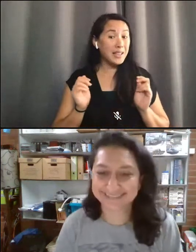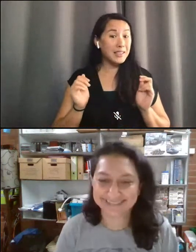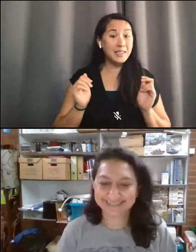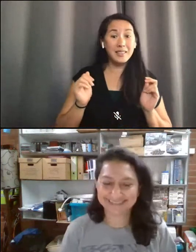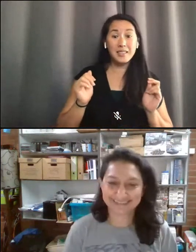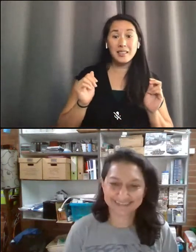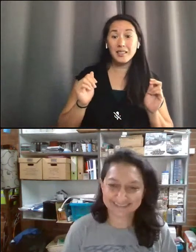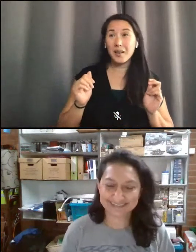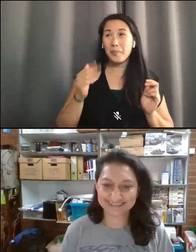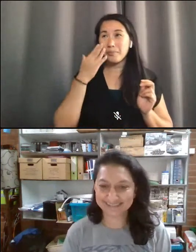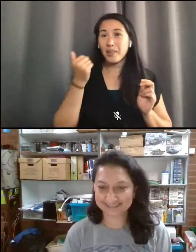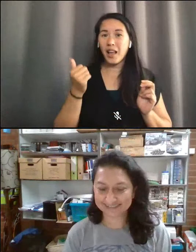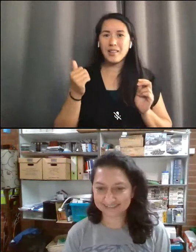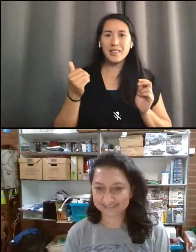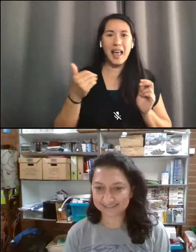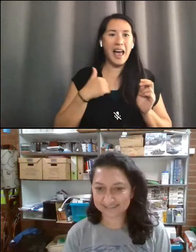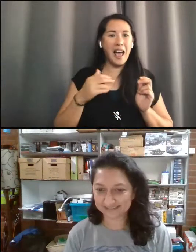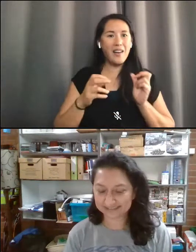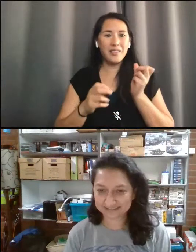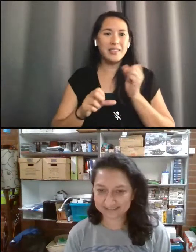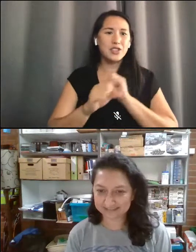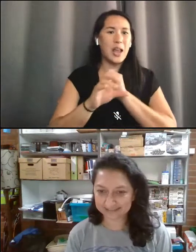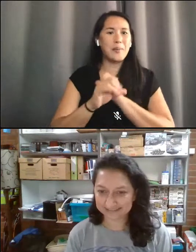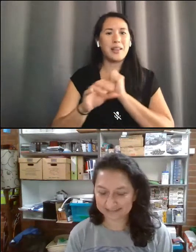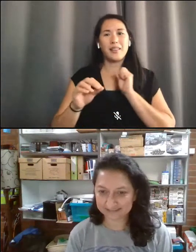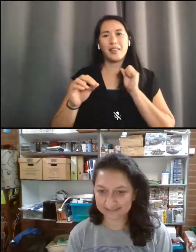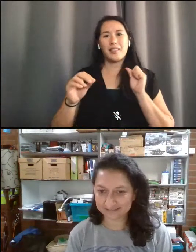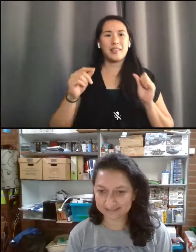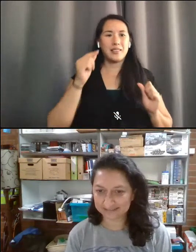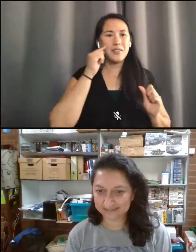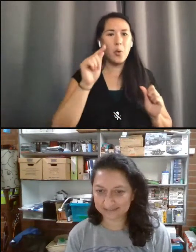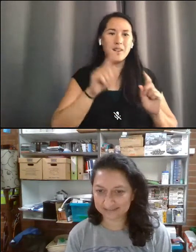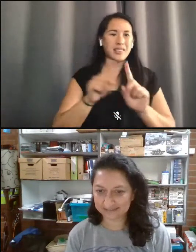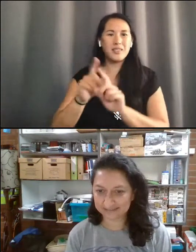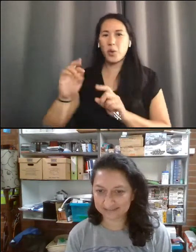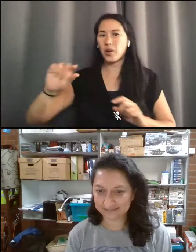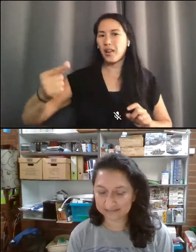because there are champions for inclusion in a lot of organizations but until it's real for people